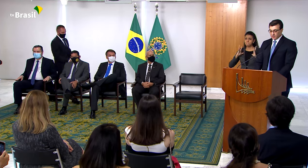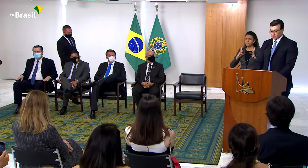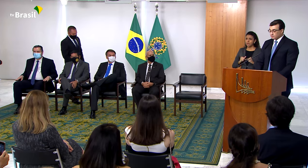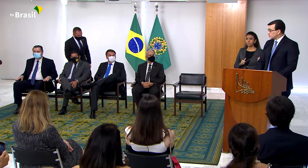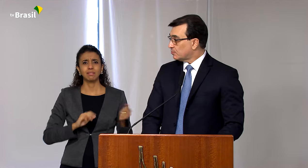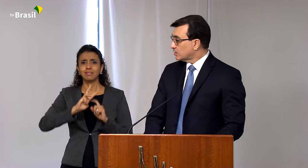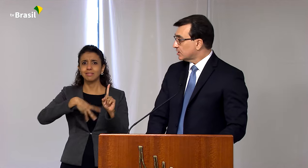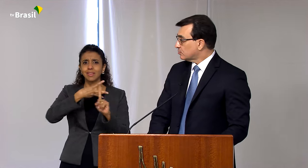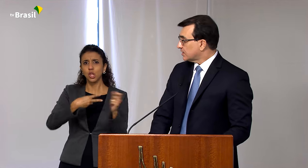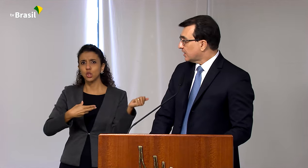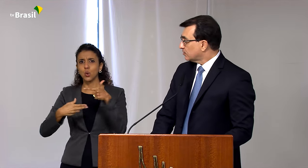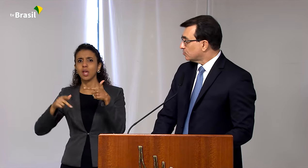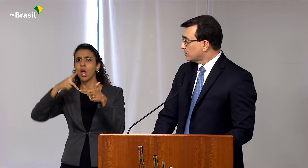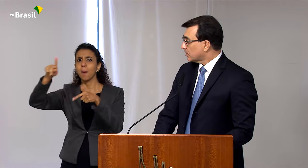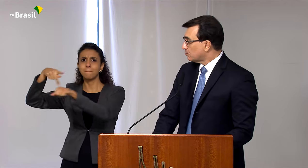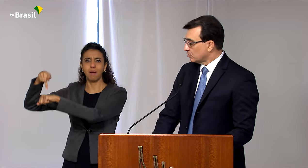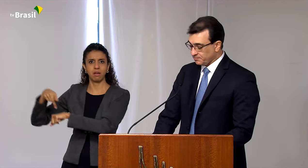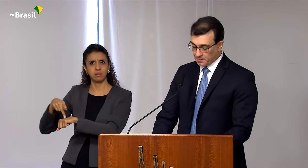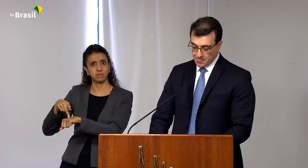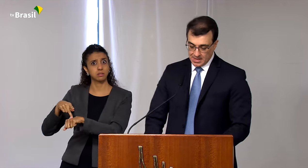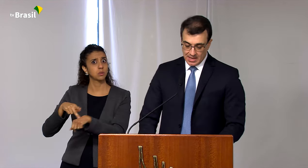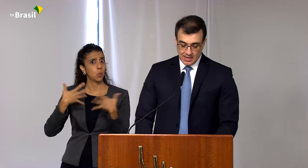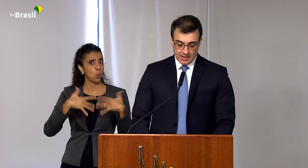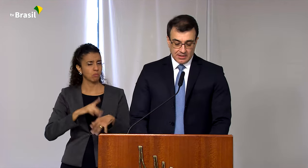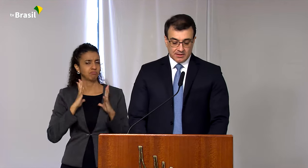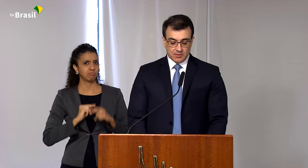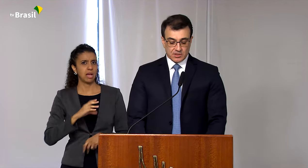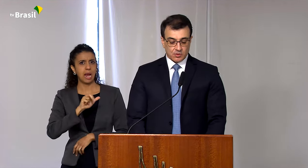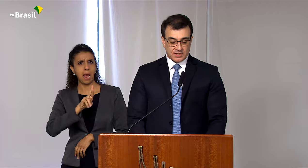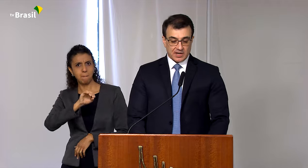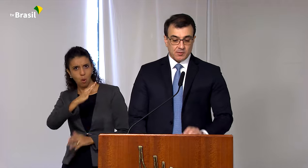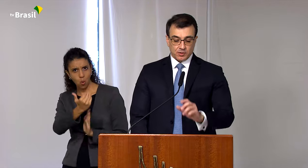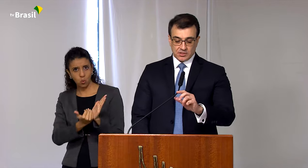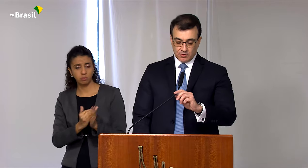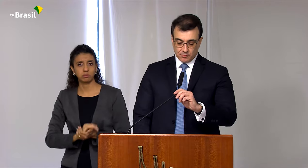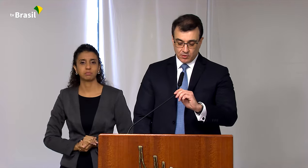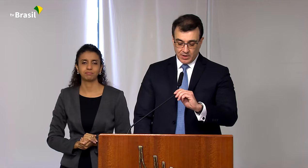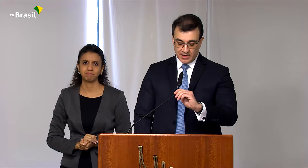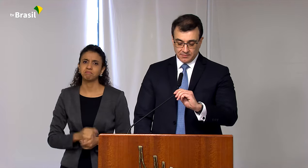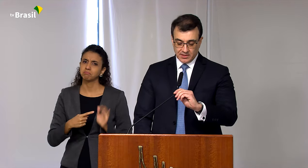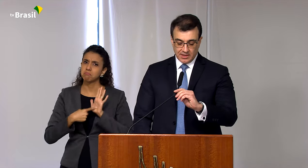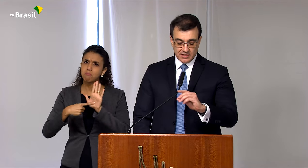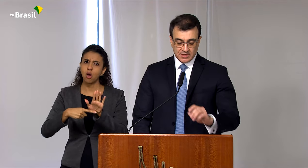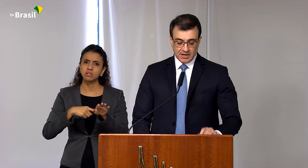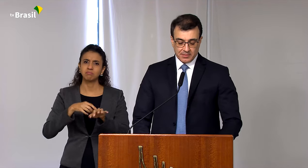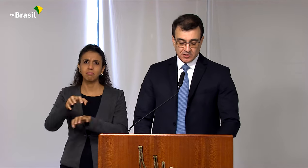than the world average, can already be considered low carbon. We have to show an agricultural production that, besides being able